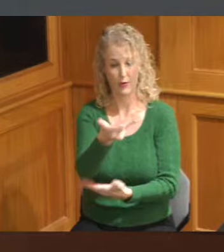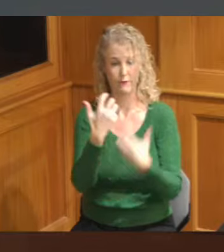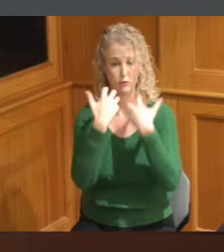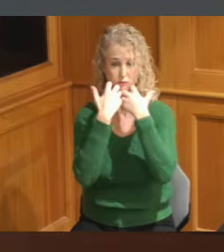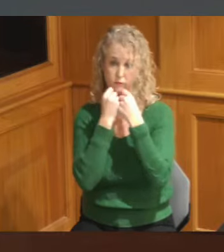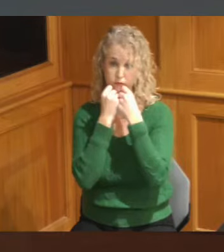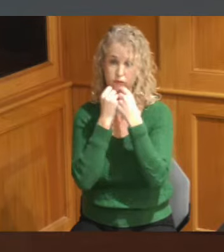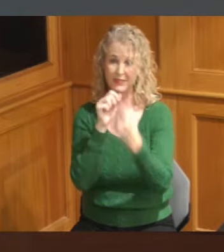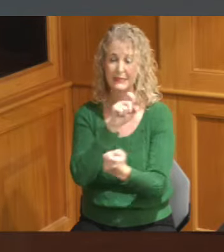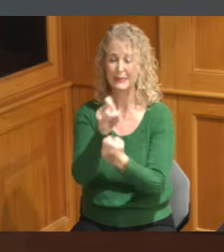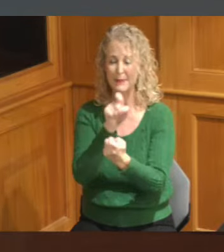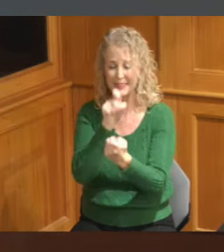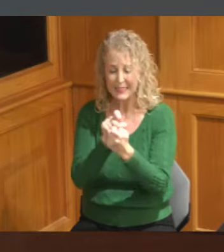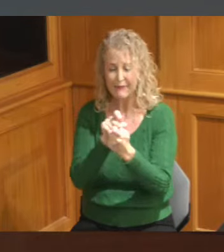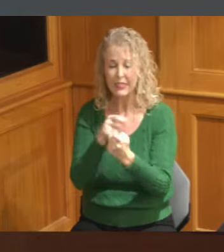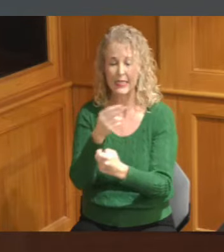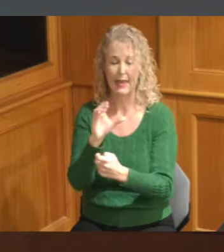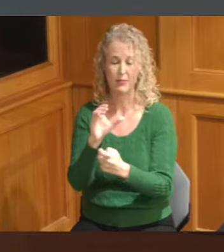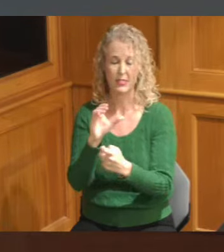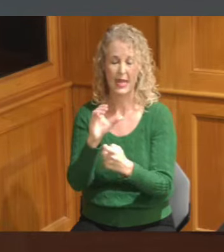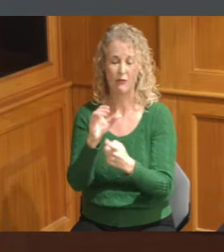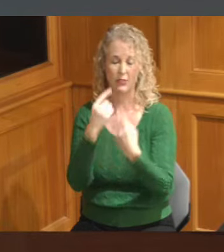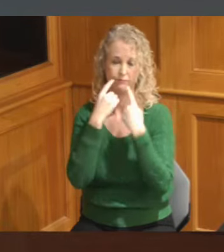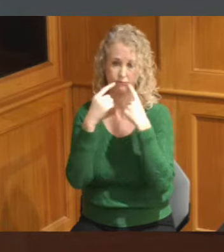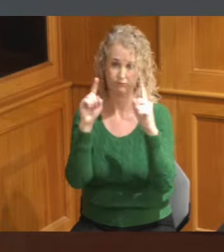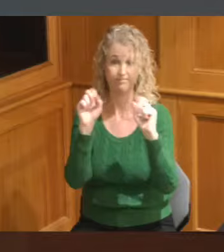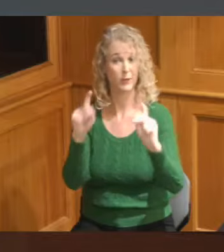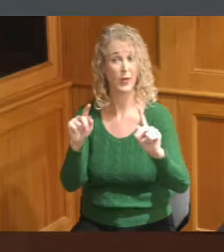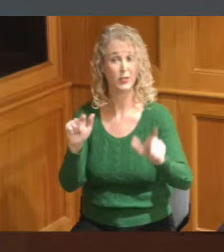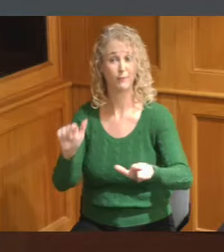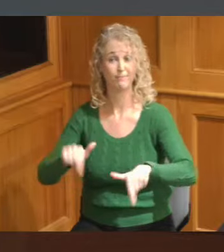to helping this county grow and prosper. so with that, Commissioners, I turn it back over to you